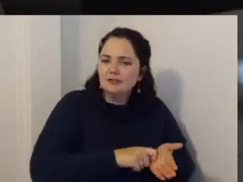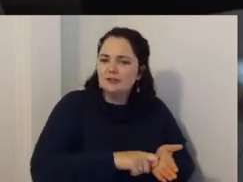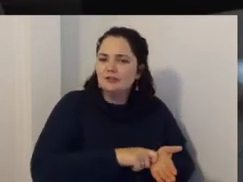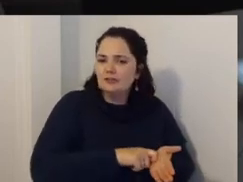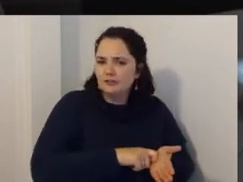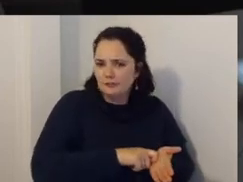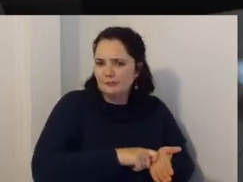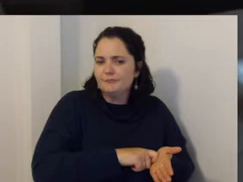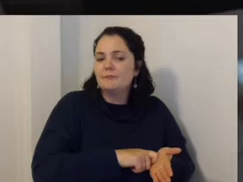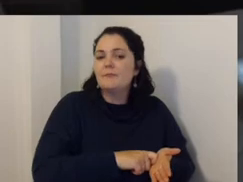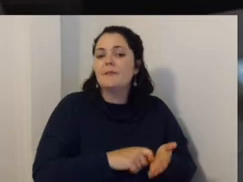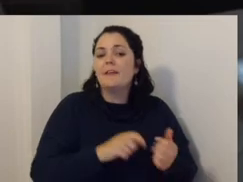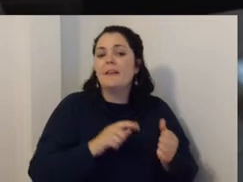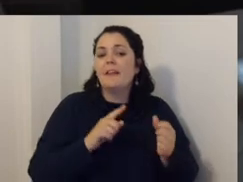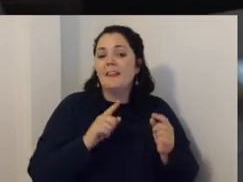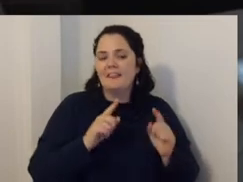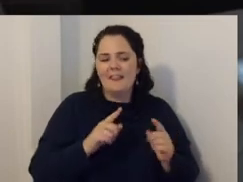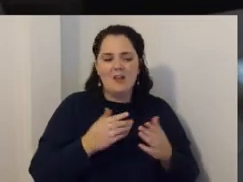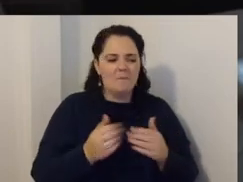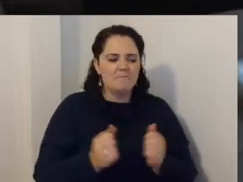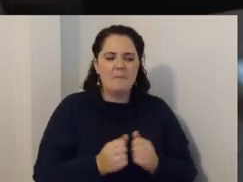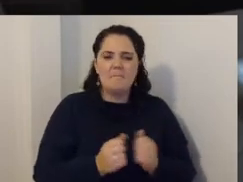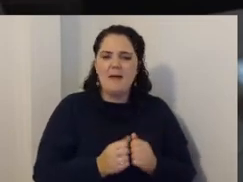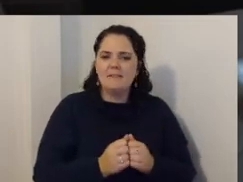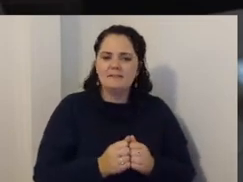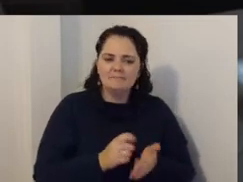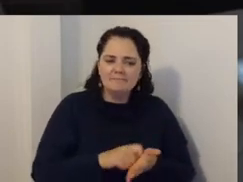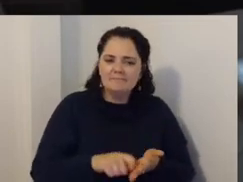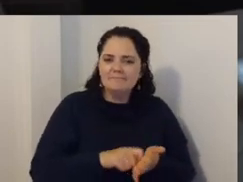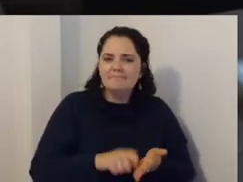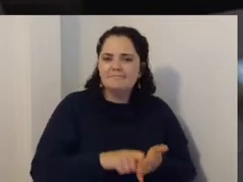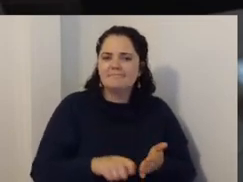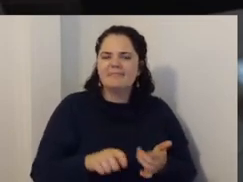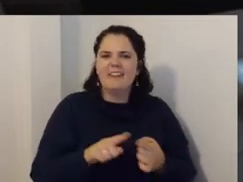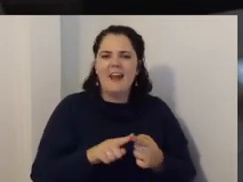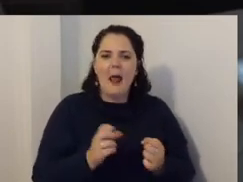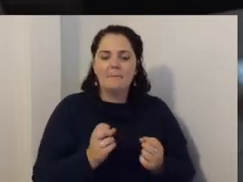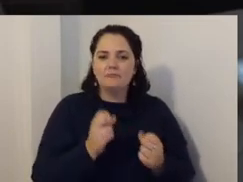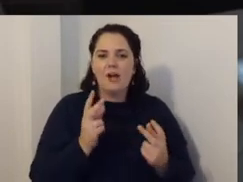then a few scrubs on the scrap piece of paper just to clean the eraser and recharge it a bit